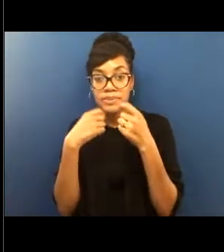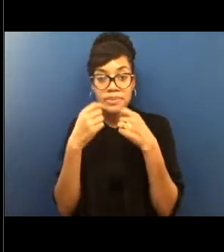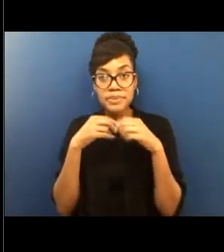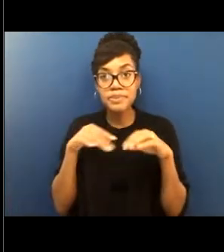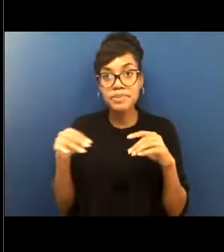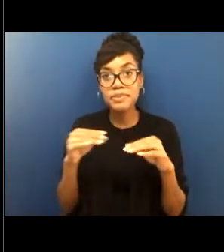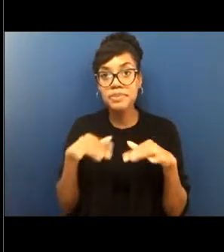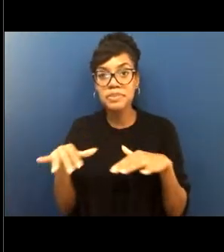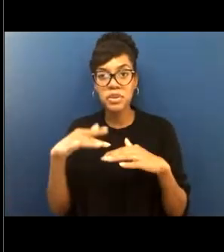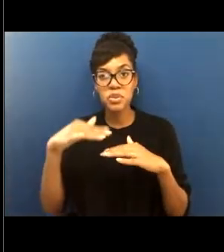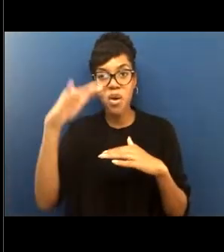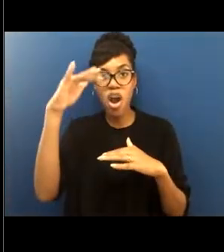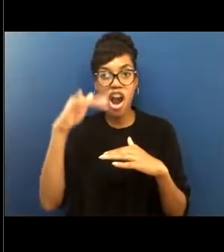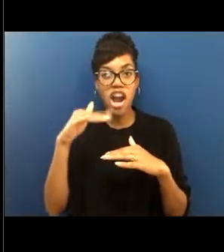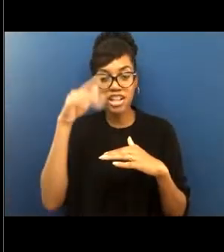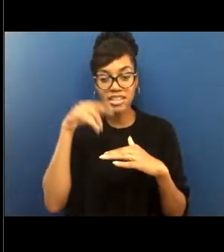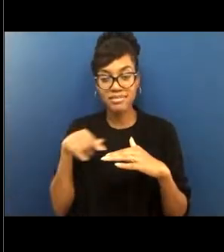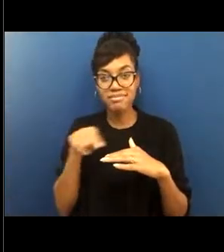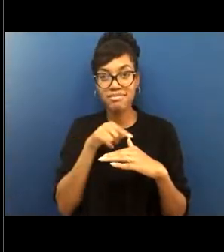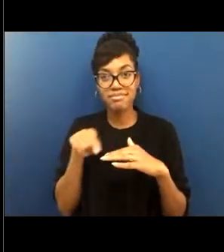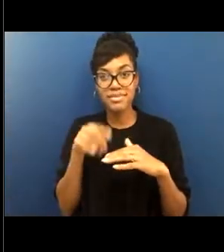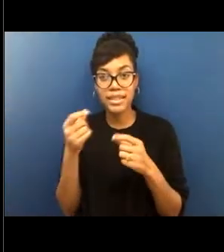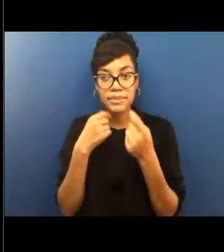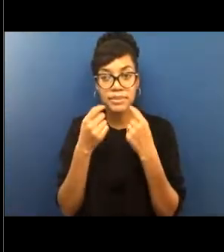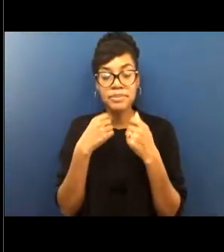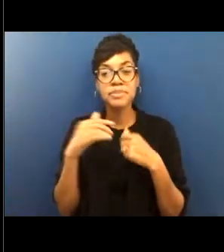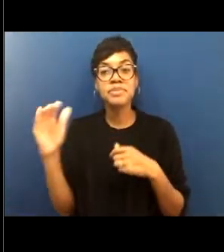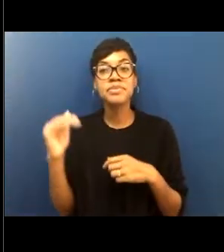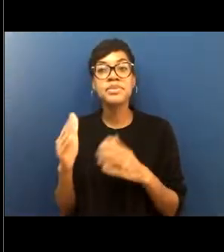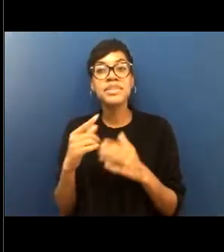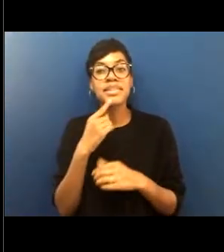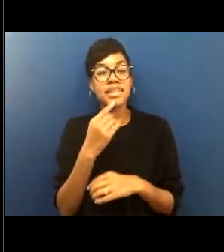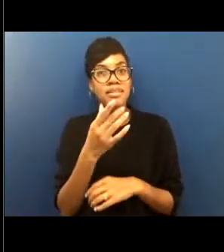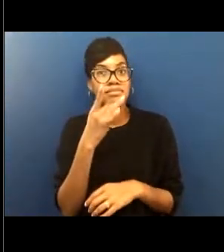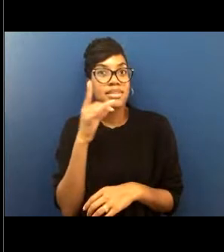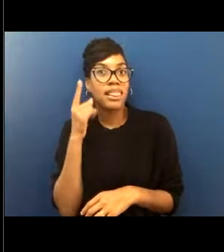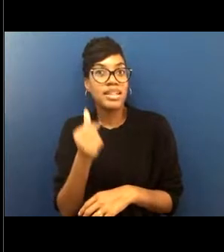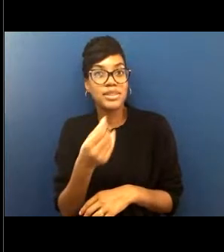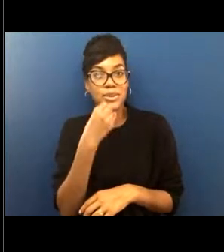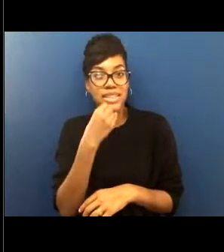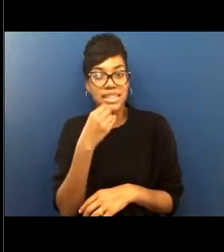And Michelle says, that they're good to eat. So, Leah, what do you say? What makes a crab, a crab?